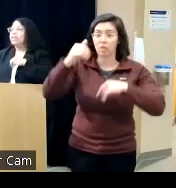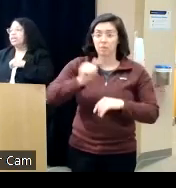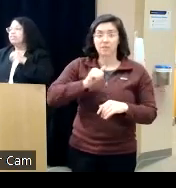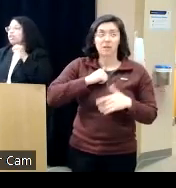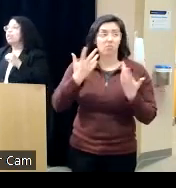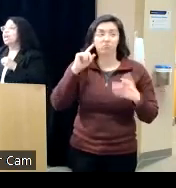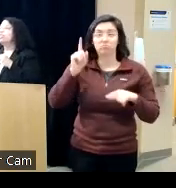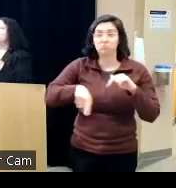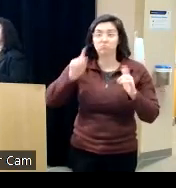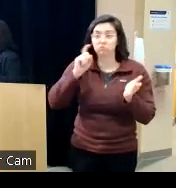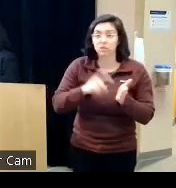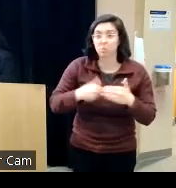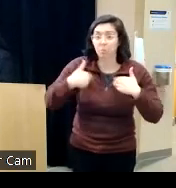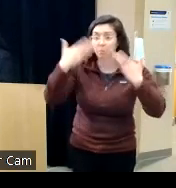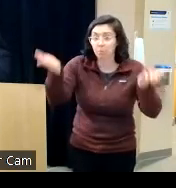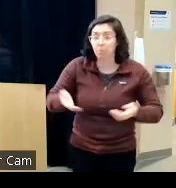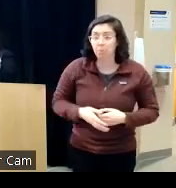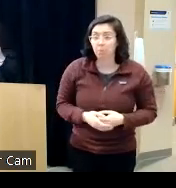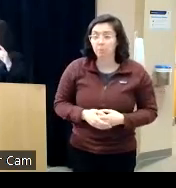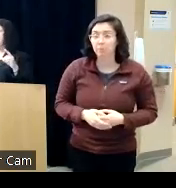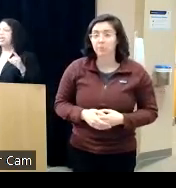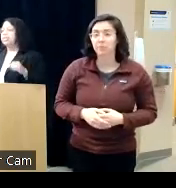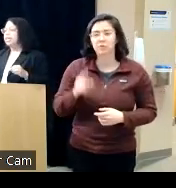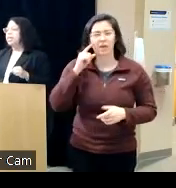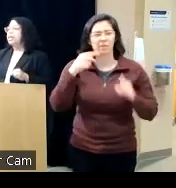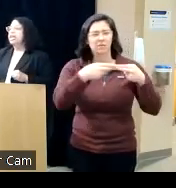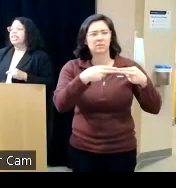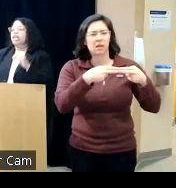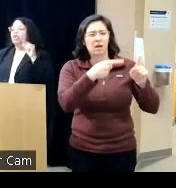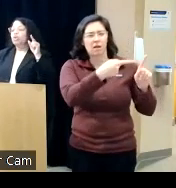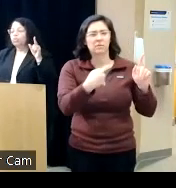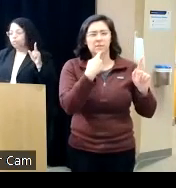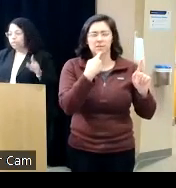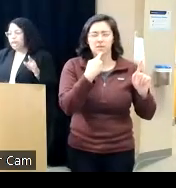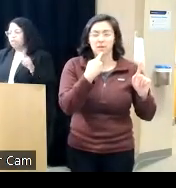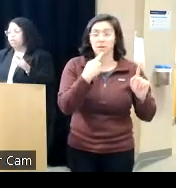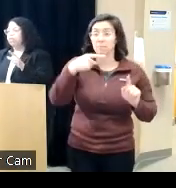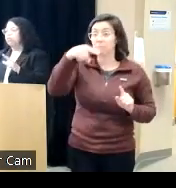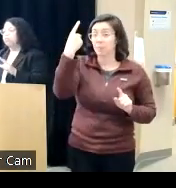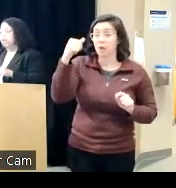recognize and may not know so I think on the slide I said that for black girls and